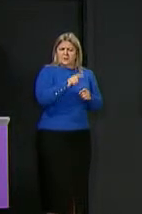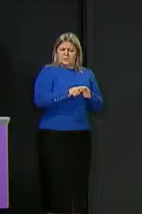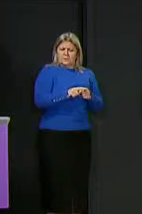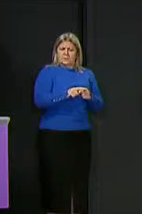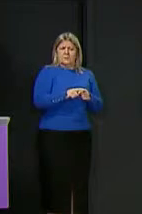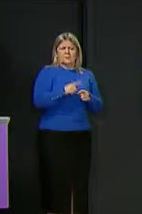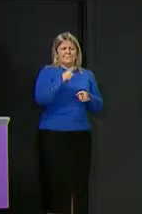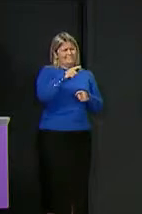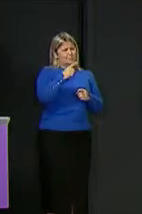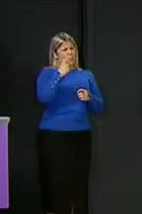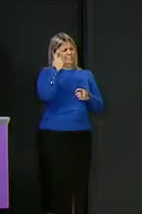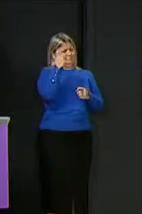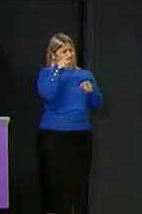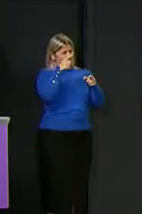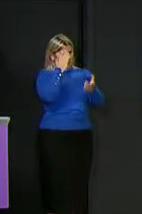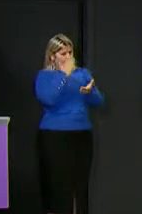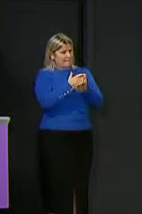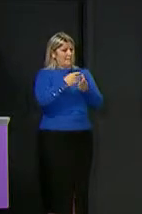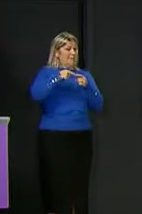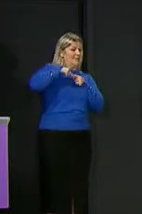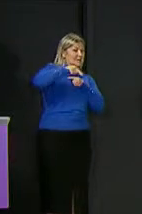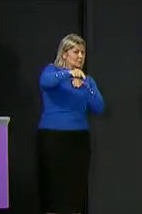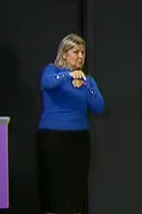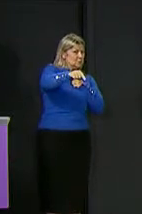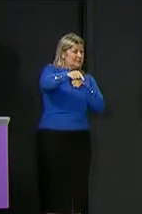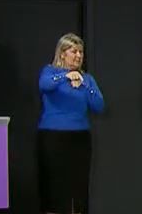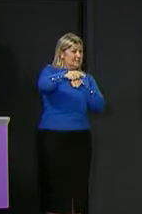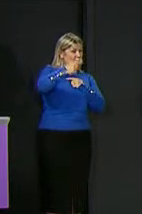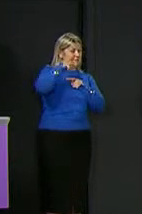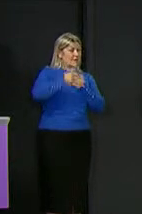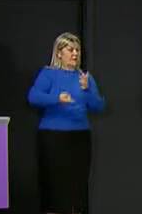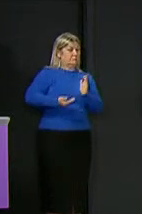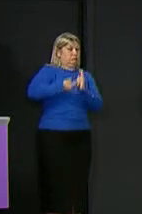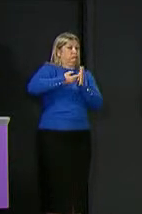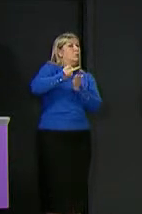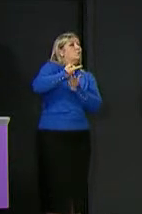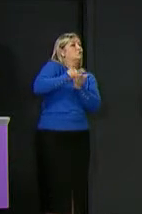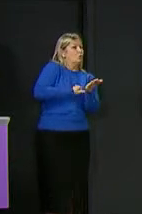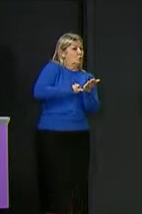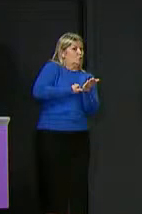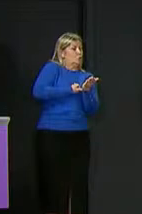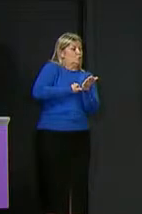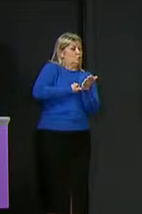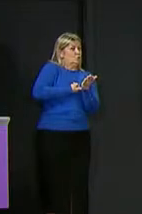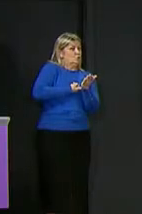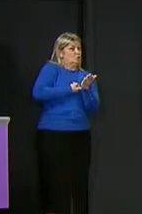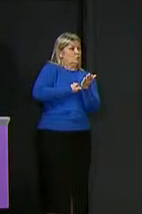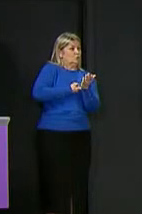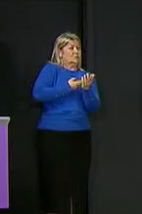circuit breaker within days primarily because it's October school break and furlough ends